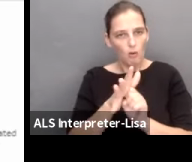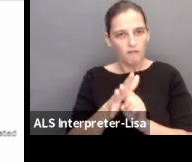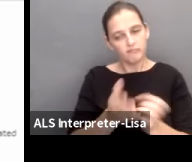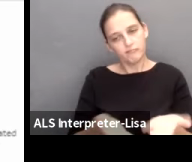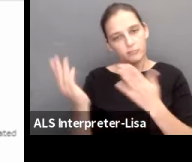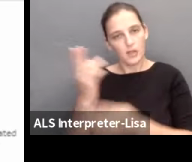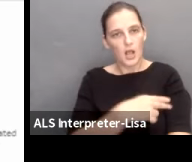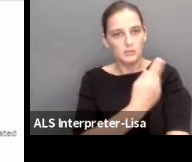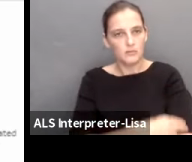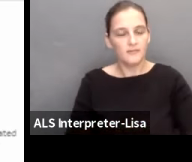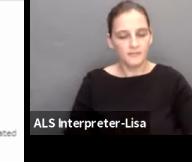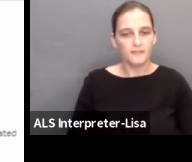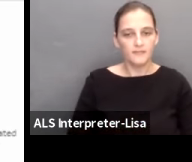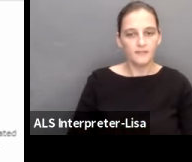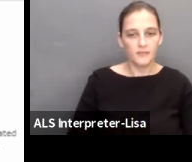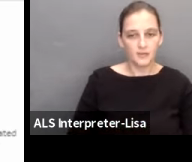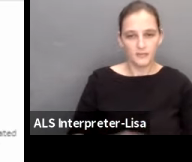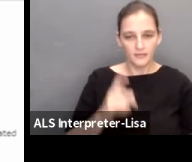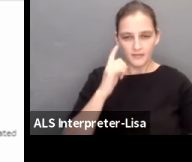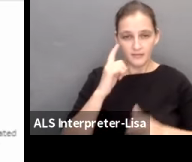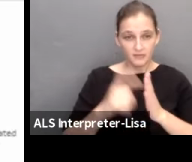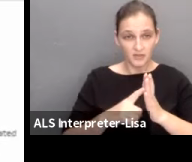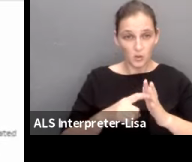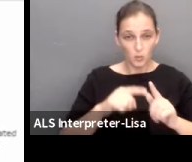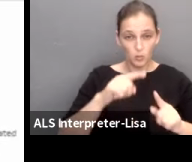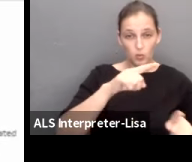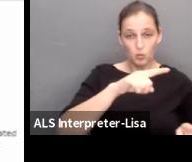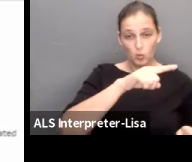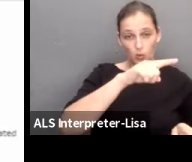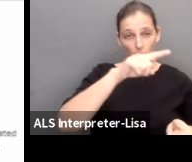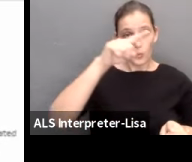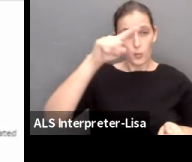You can see that there is a huge difference between people in that blue line, who are